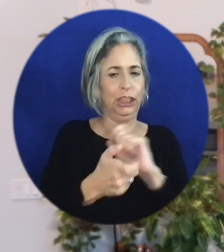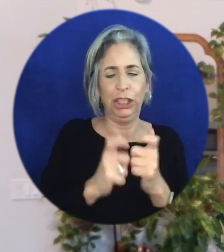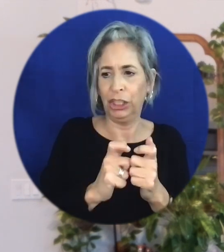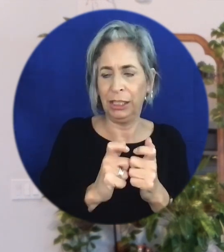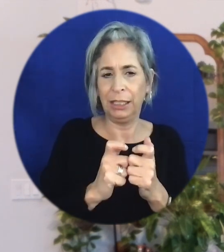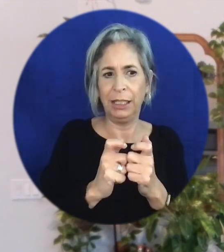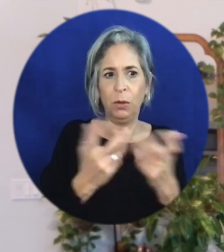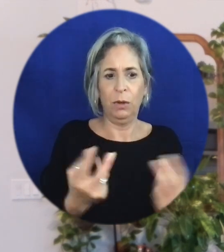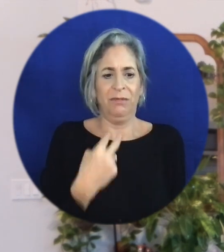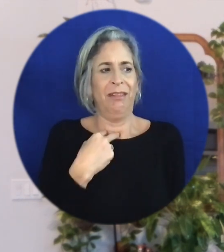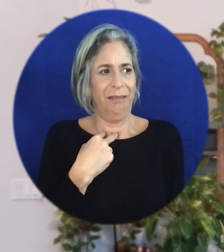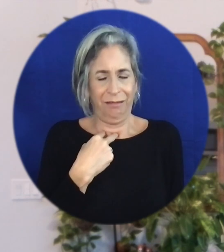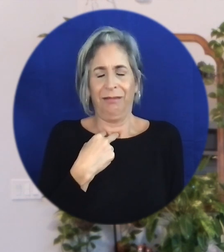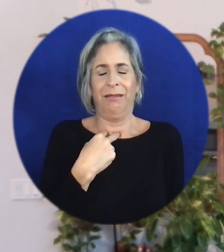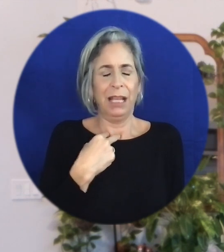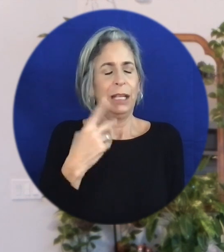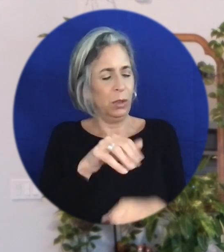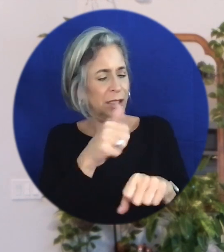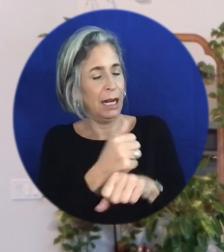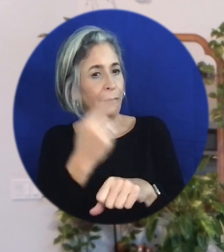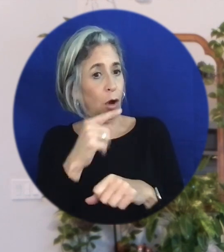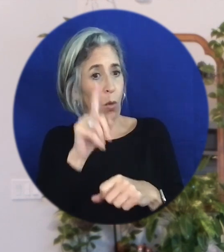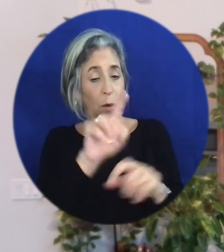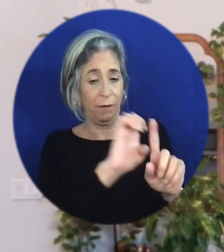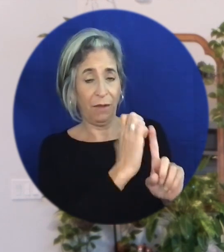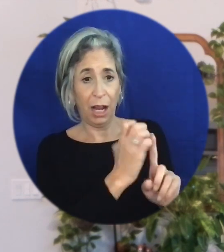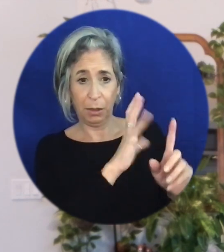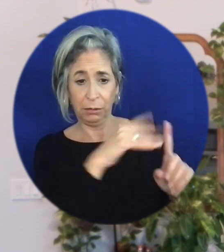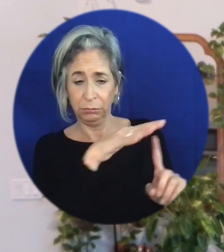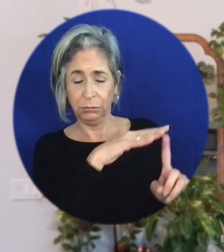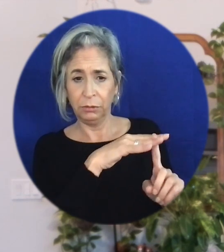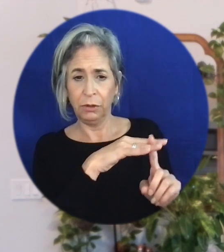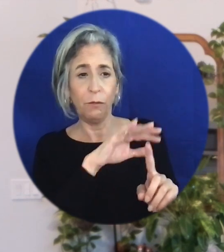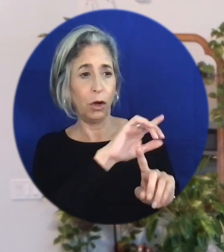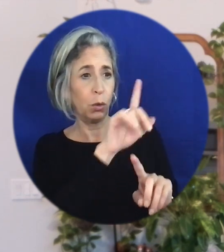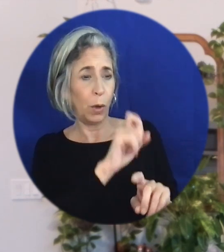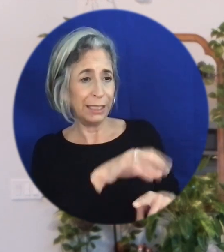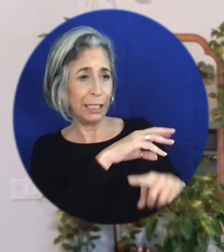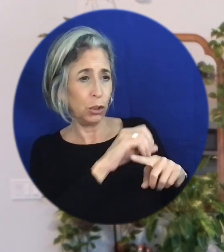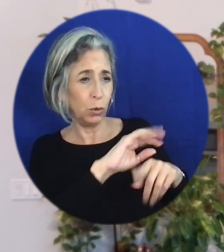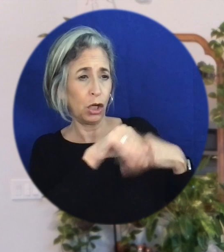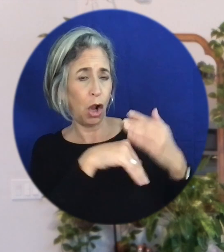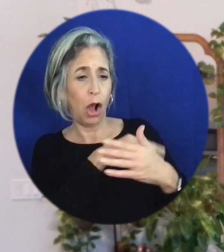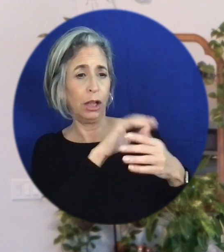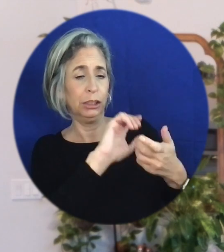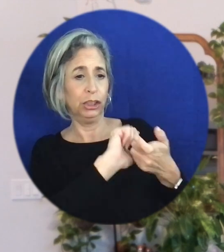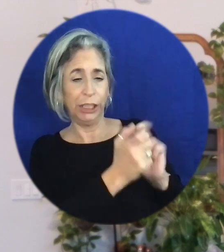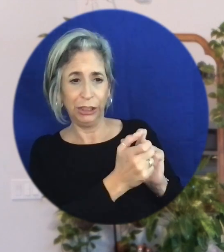We had a debilitating bottleneck at our staging environment. It was set up to be one environment for queuing and testing all code changes.